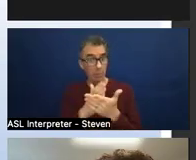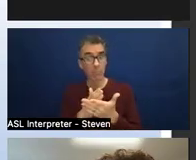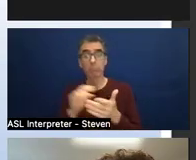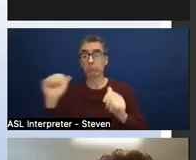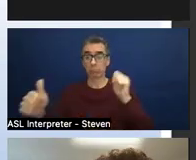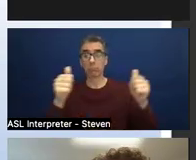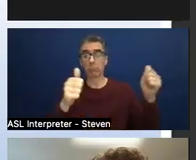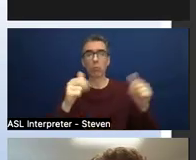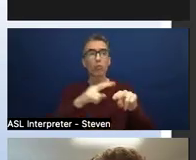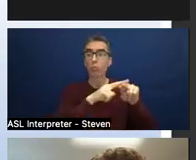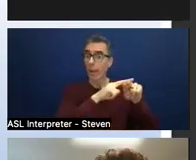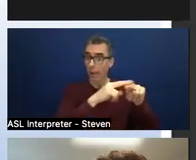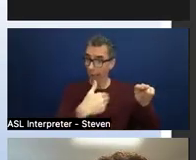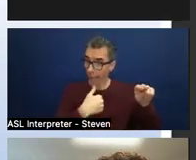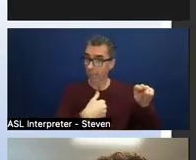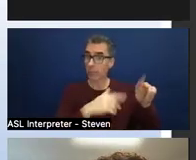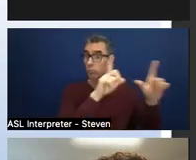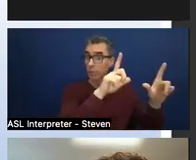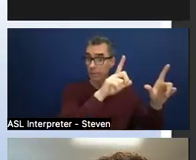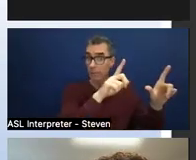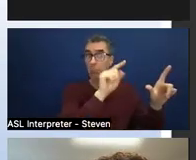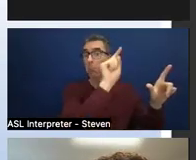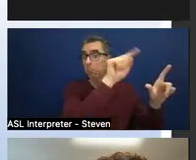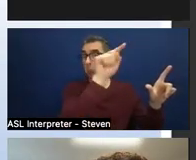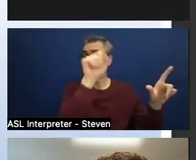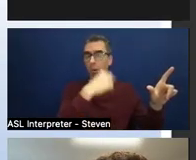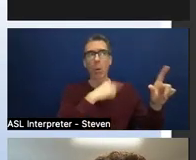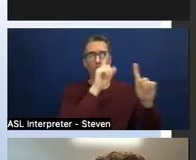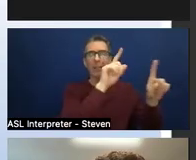and we're hoping to have these at some of the higher